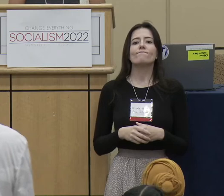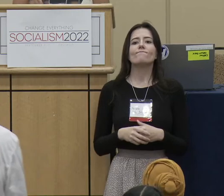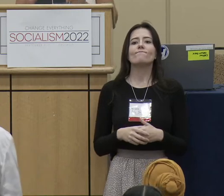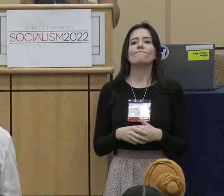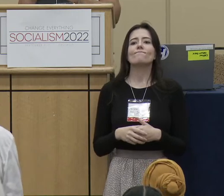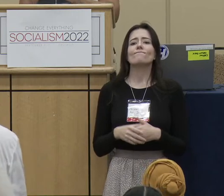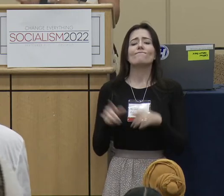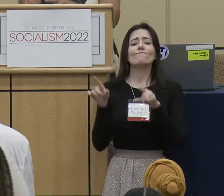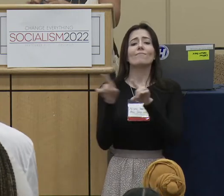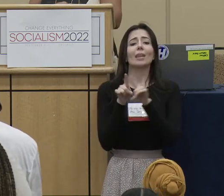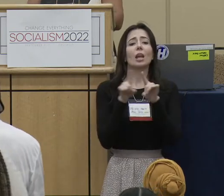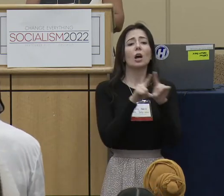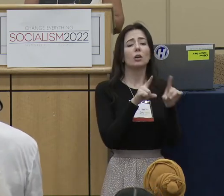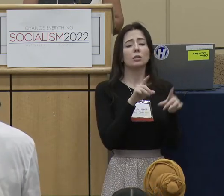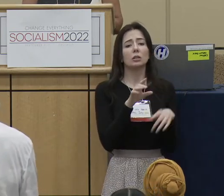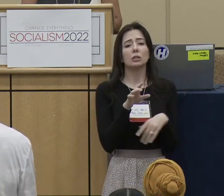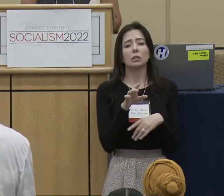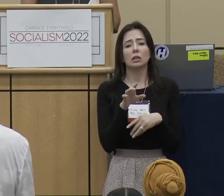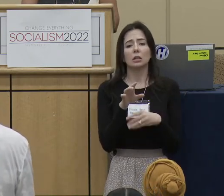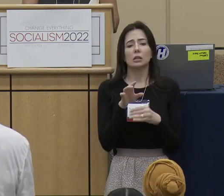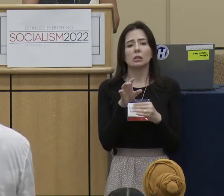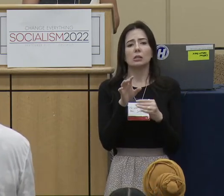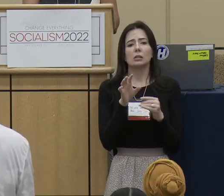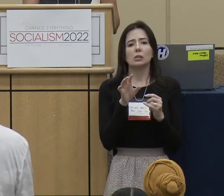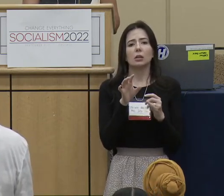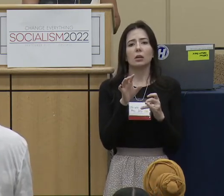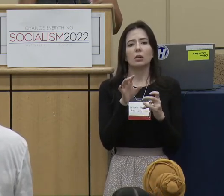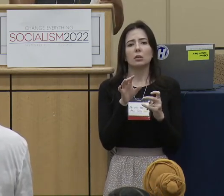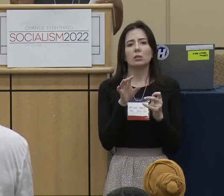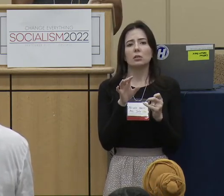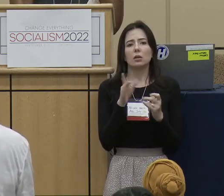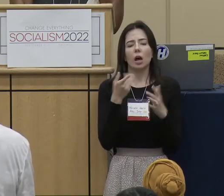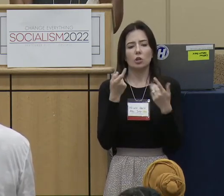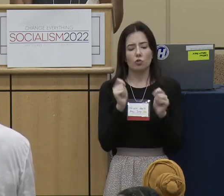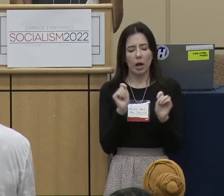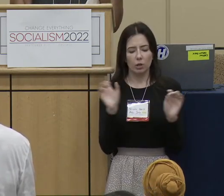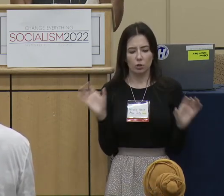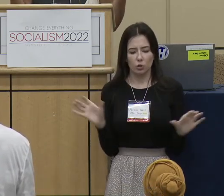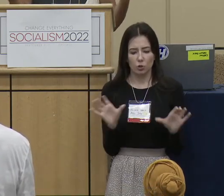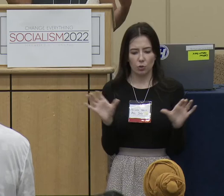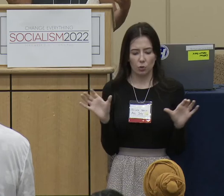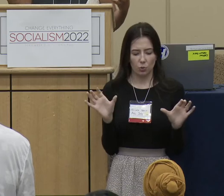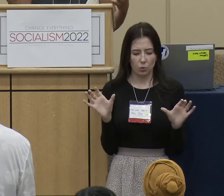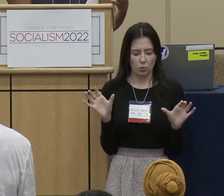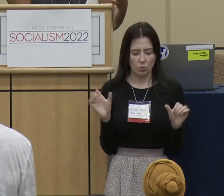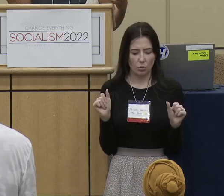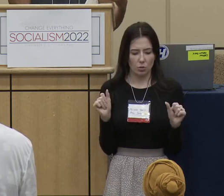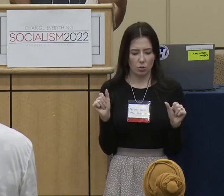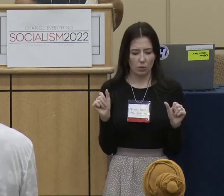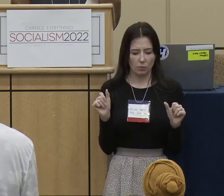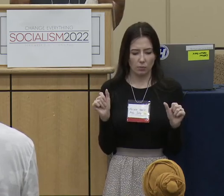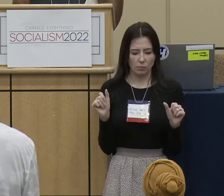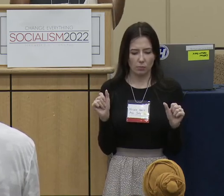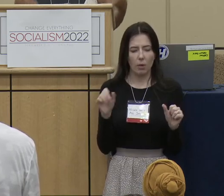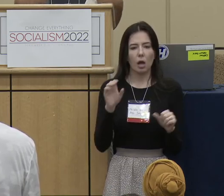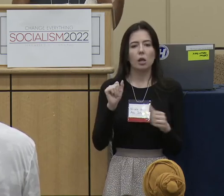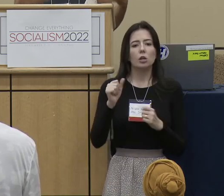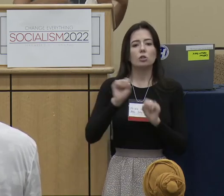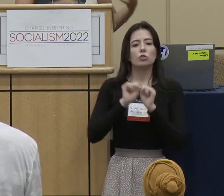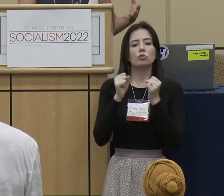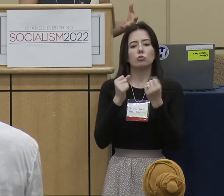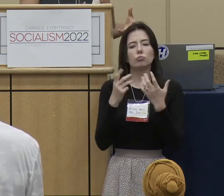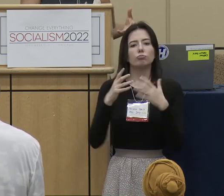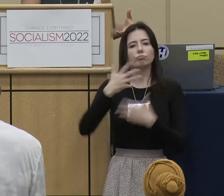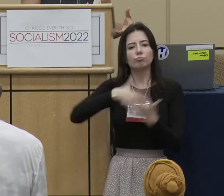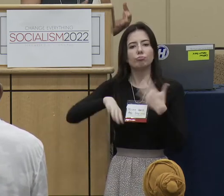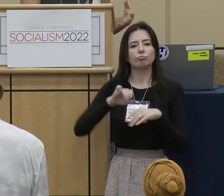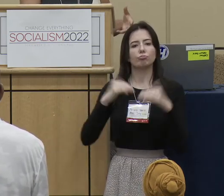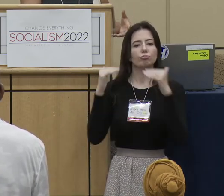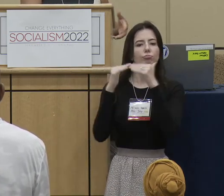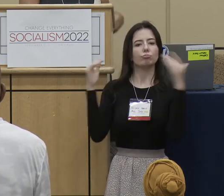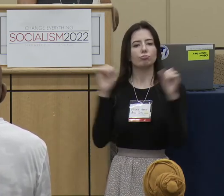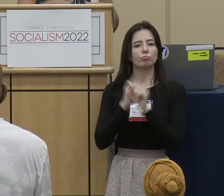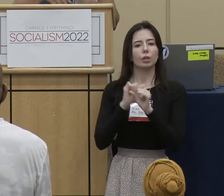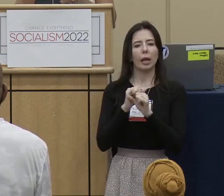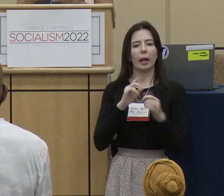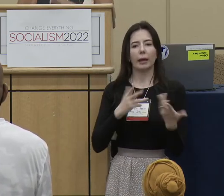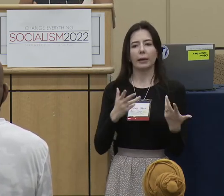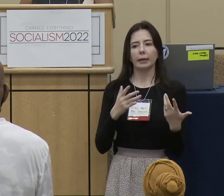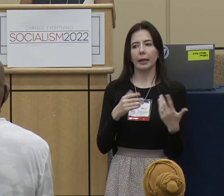≫ BARBARA: Yeah. So, I also in my gig, I try to do my social